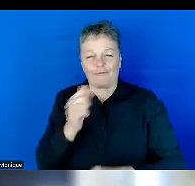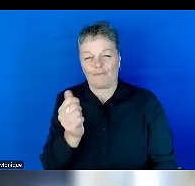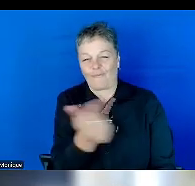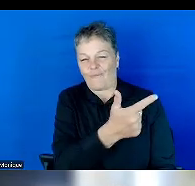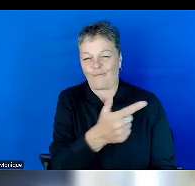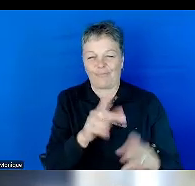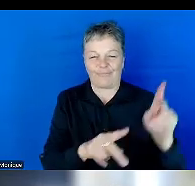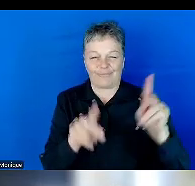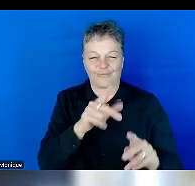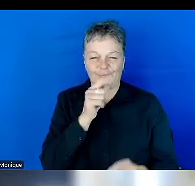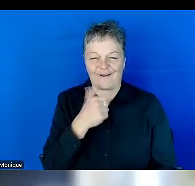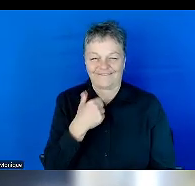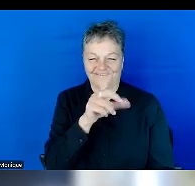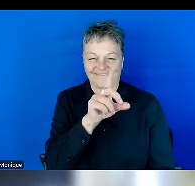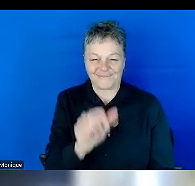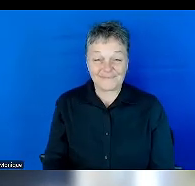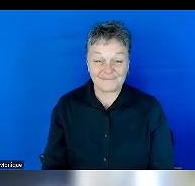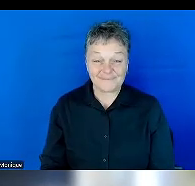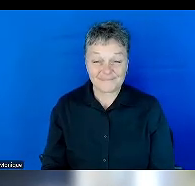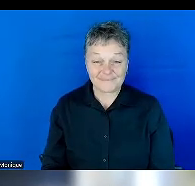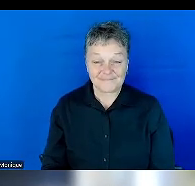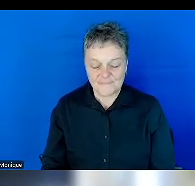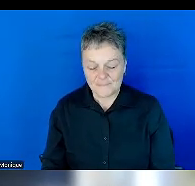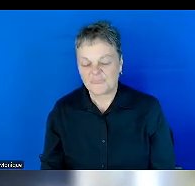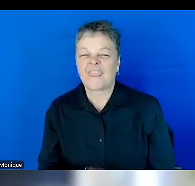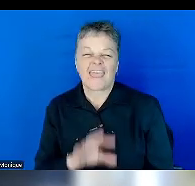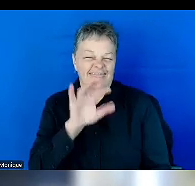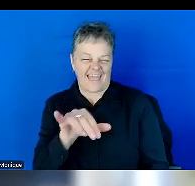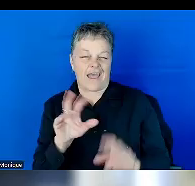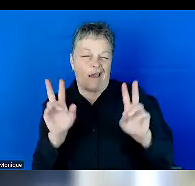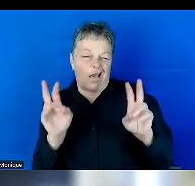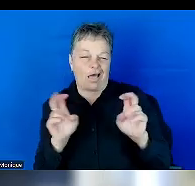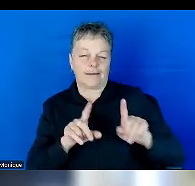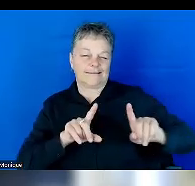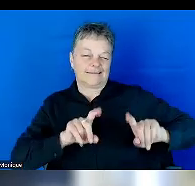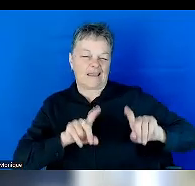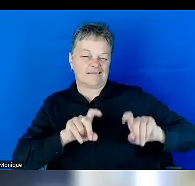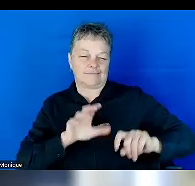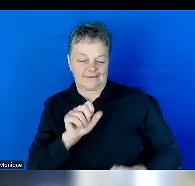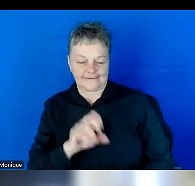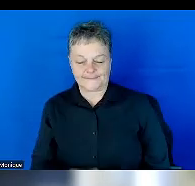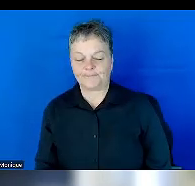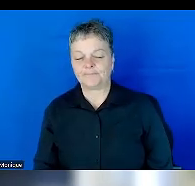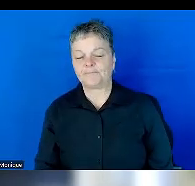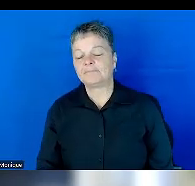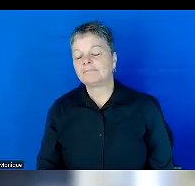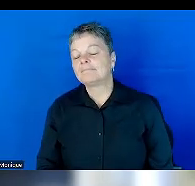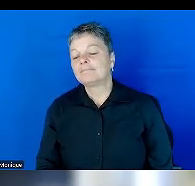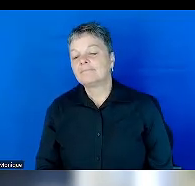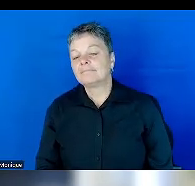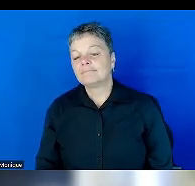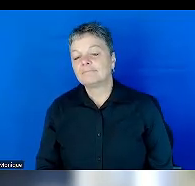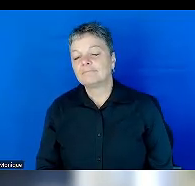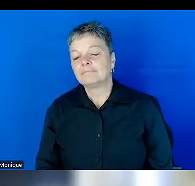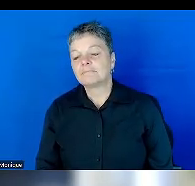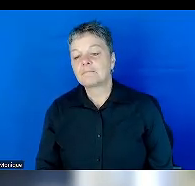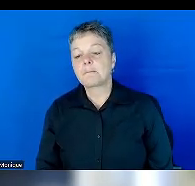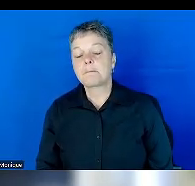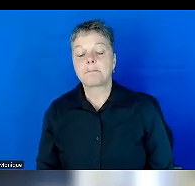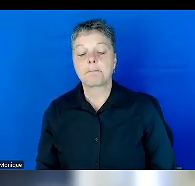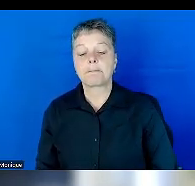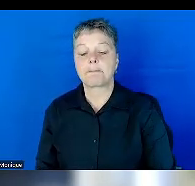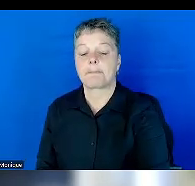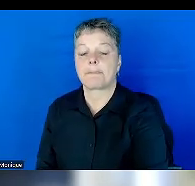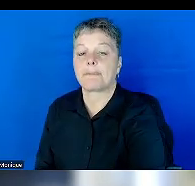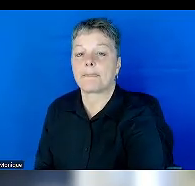we talk about test case. Another uh way of also thinking it is that it's also could be a case that